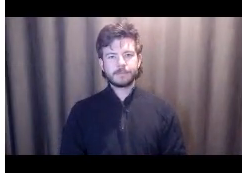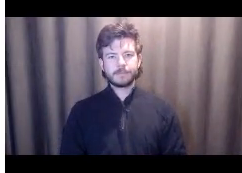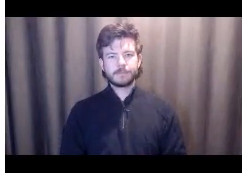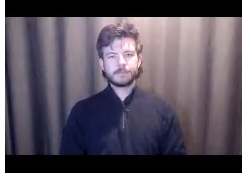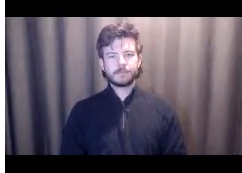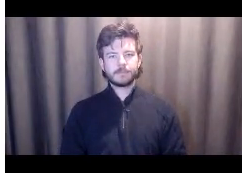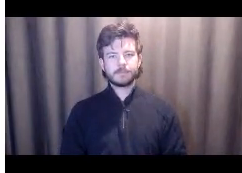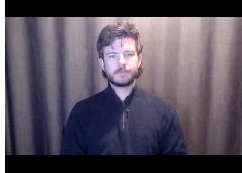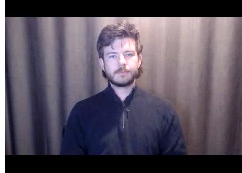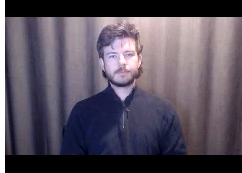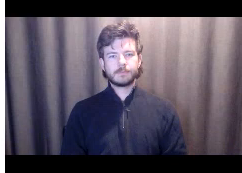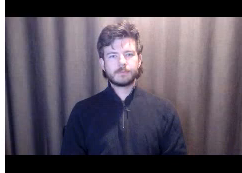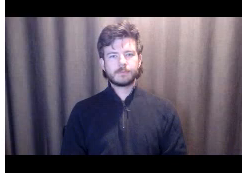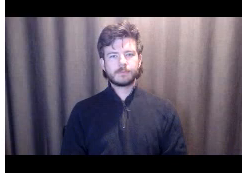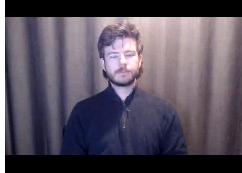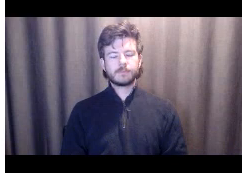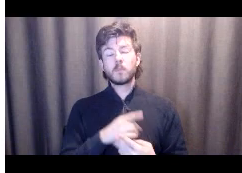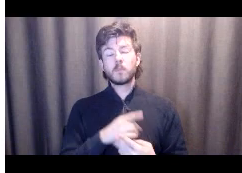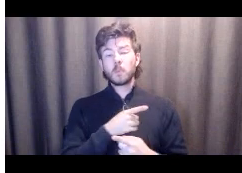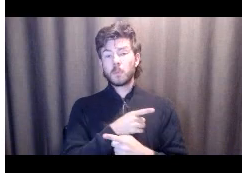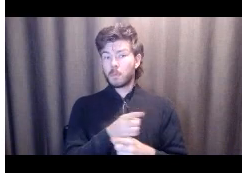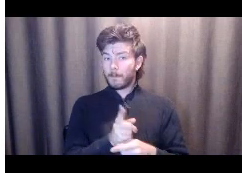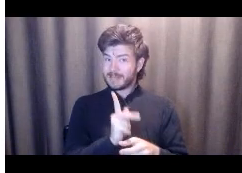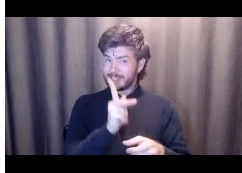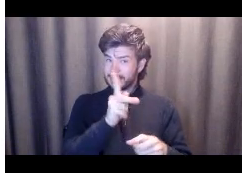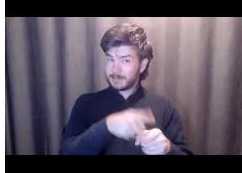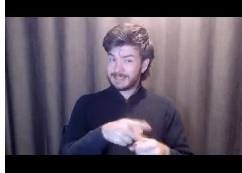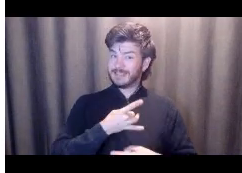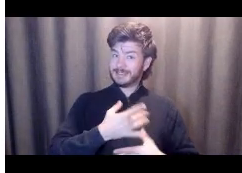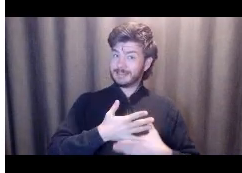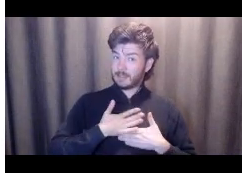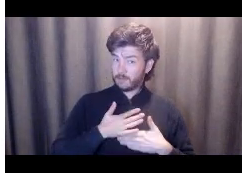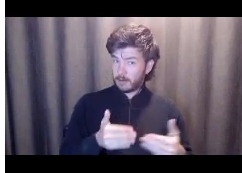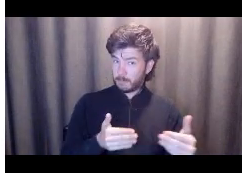Participants who self-manage are responsible for buying